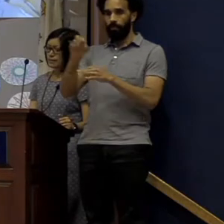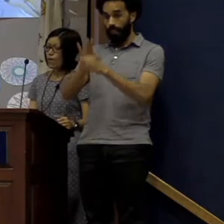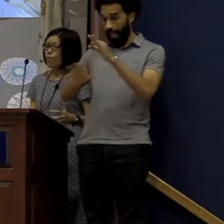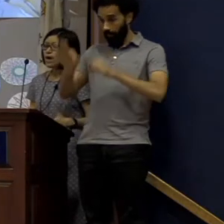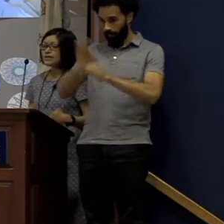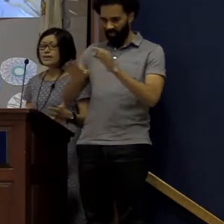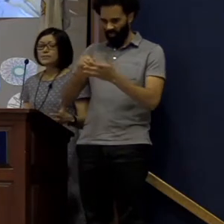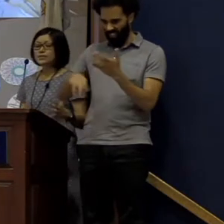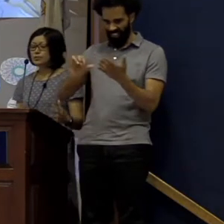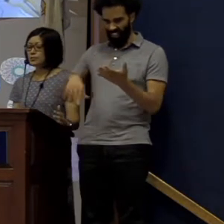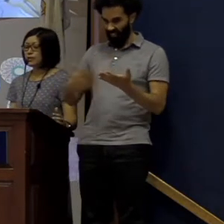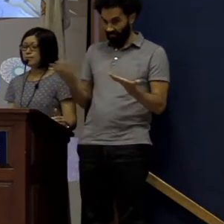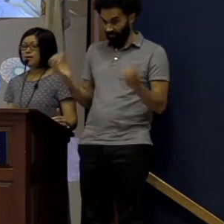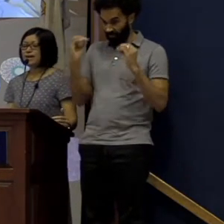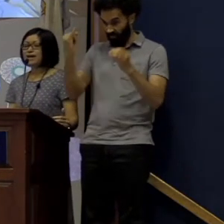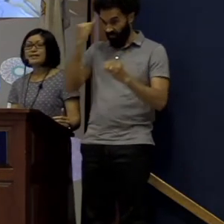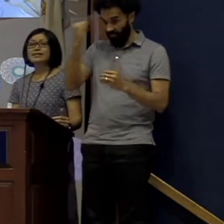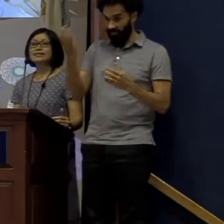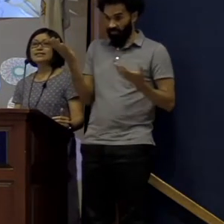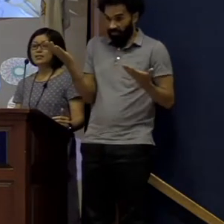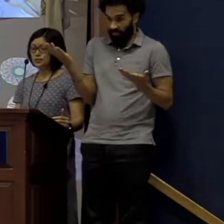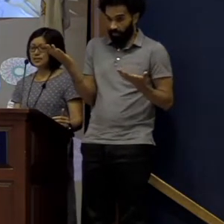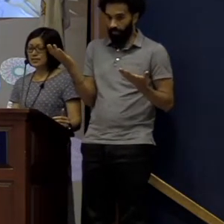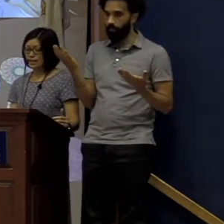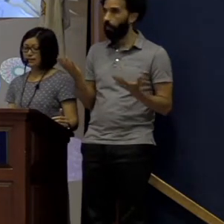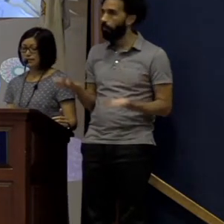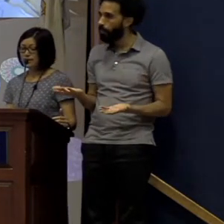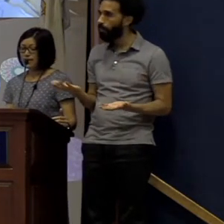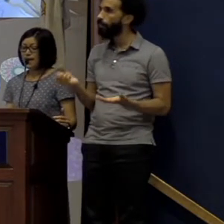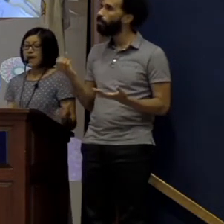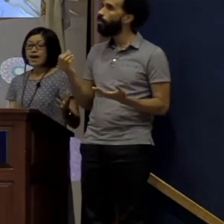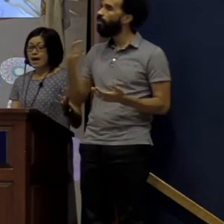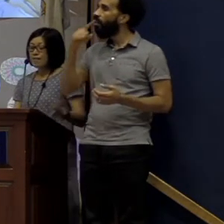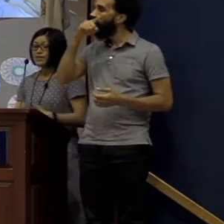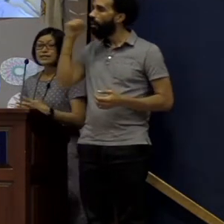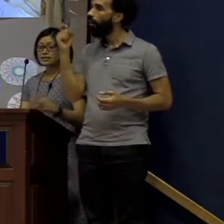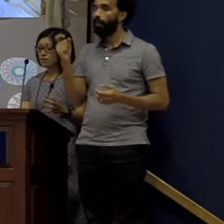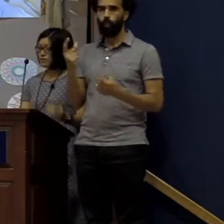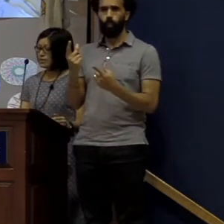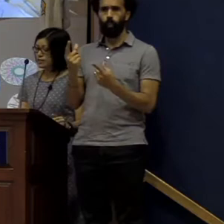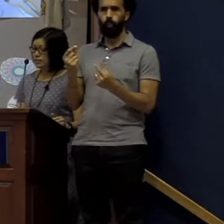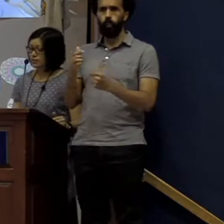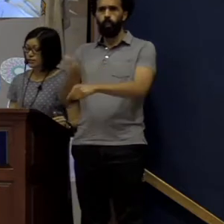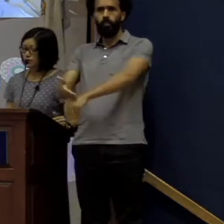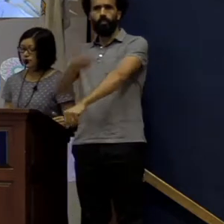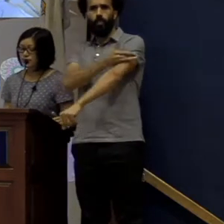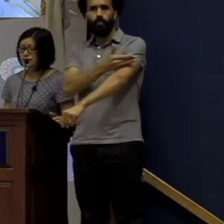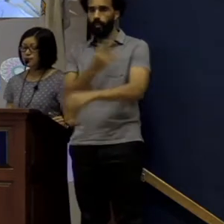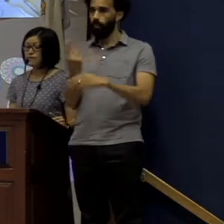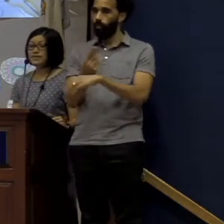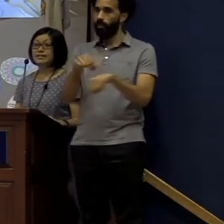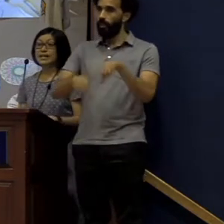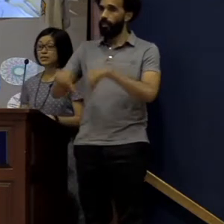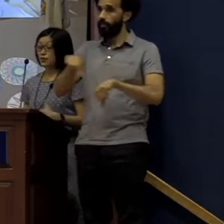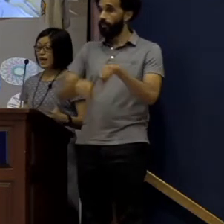What can we do about ugliness using science Having these conversations with the youth, the girls profess that the enjoy art